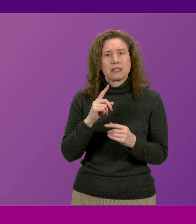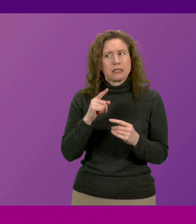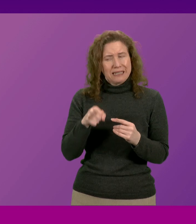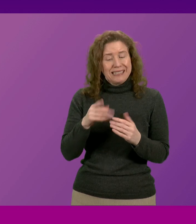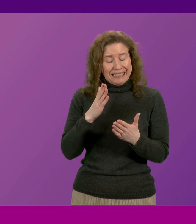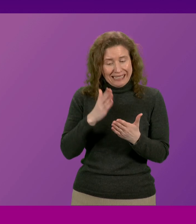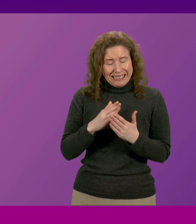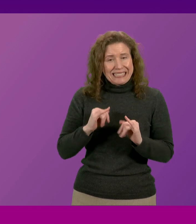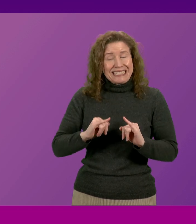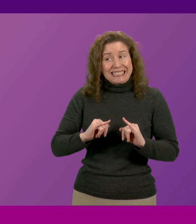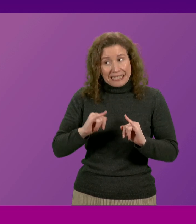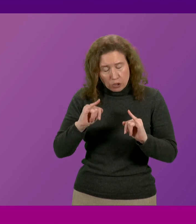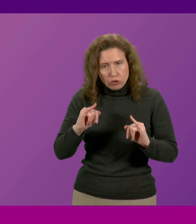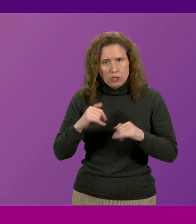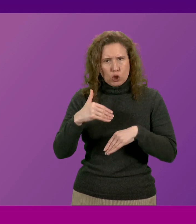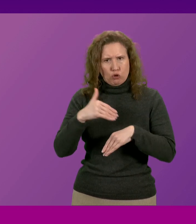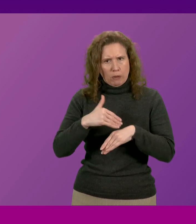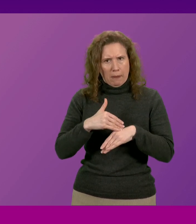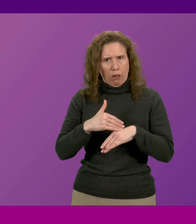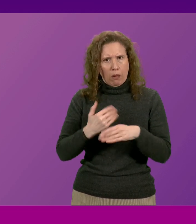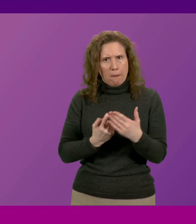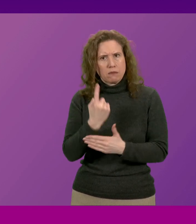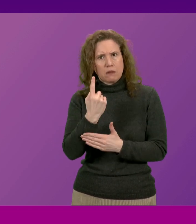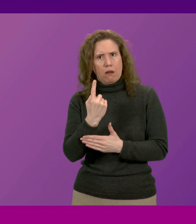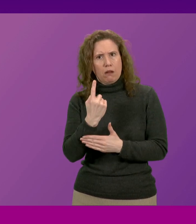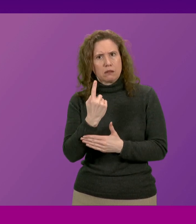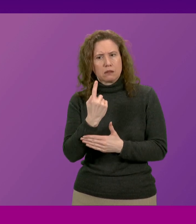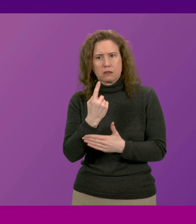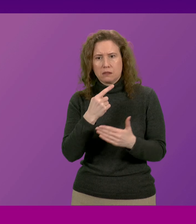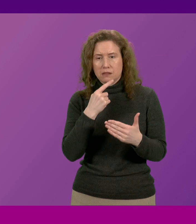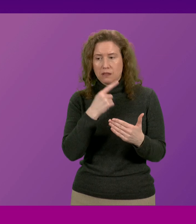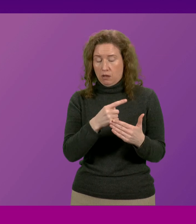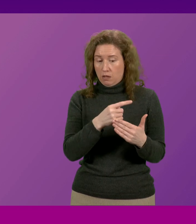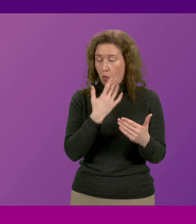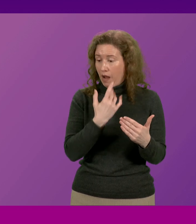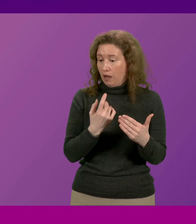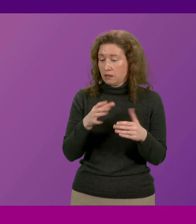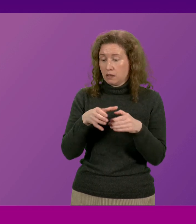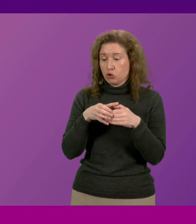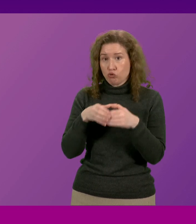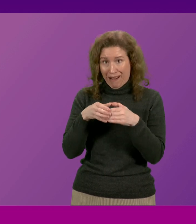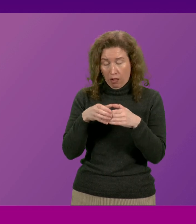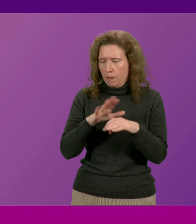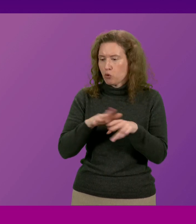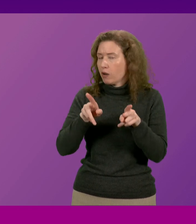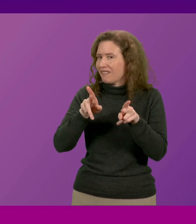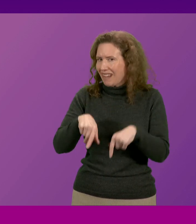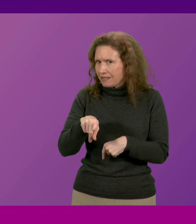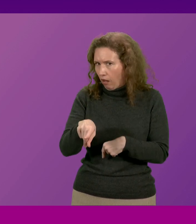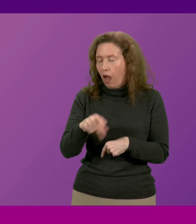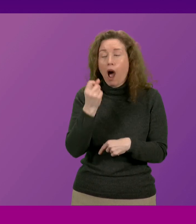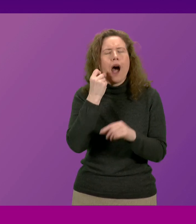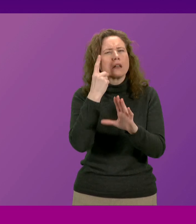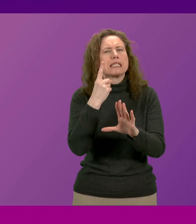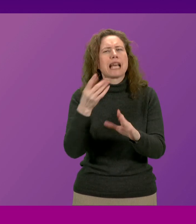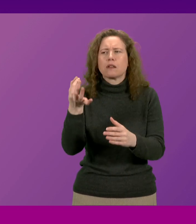serious criminal matter. I understand the rationale and the argument for a stand-alone